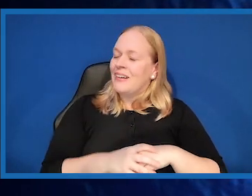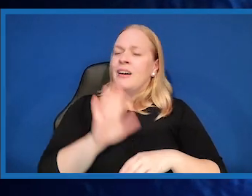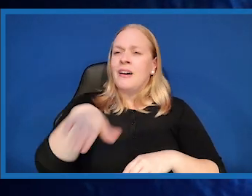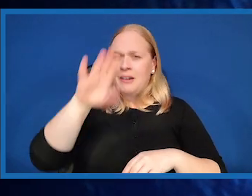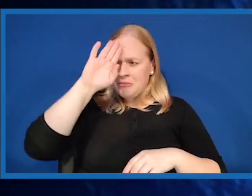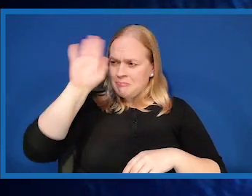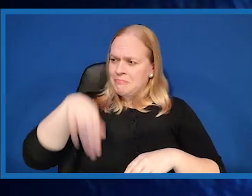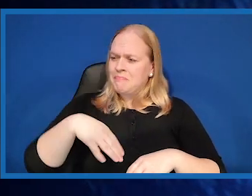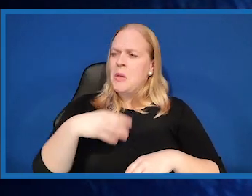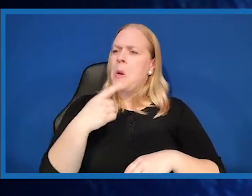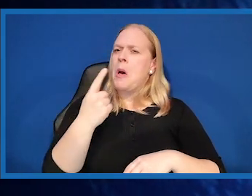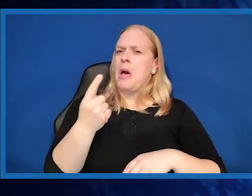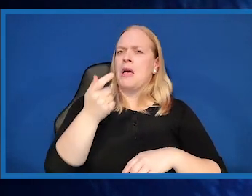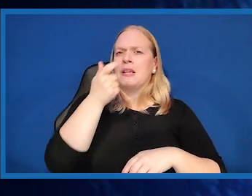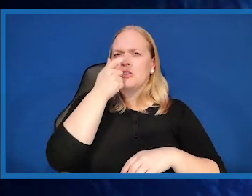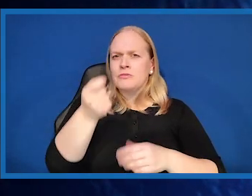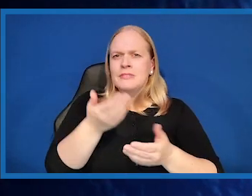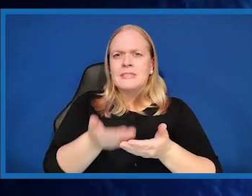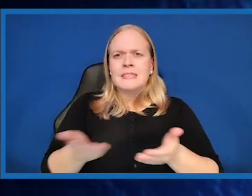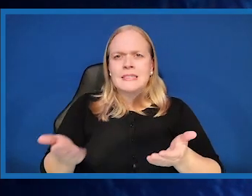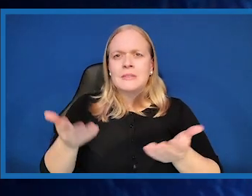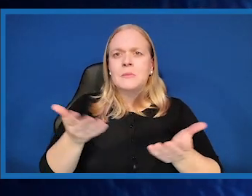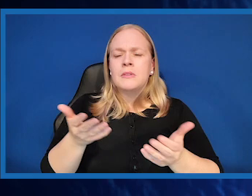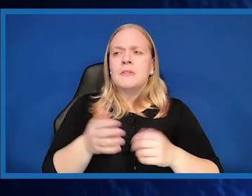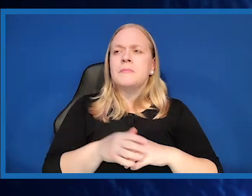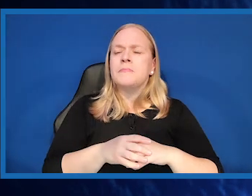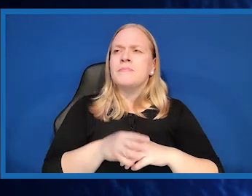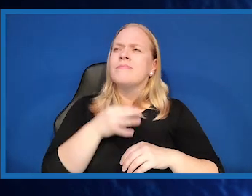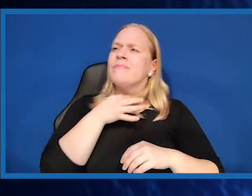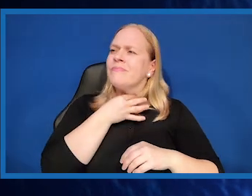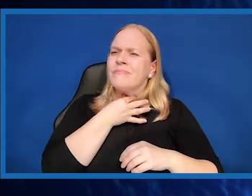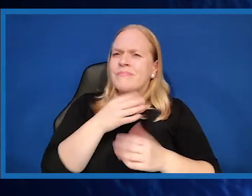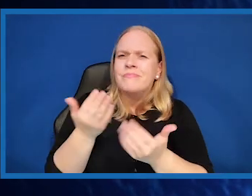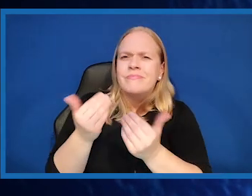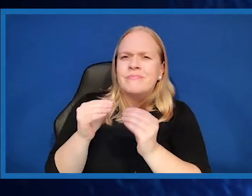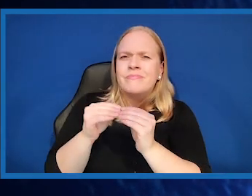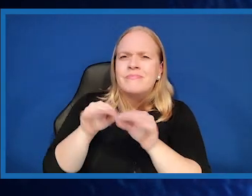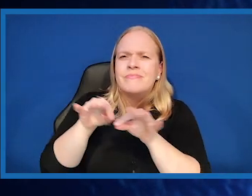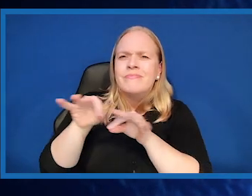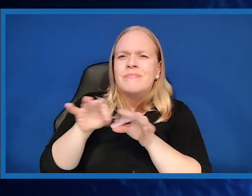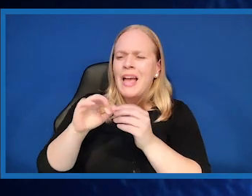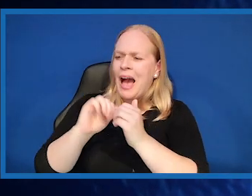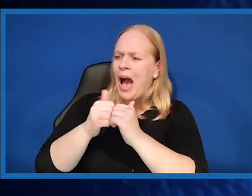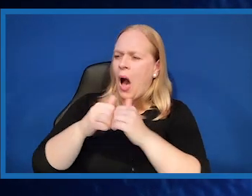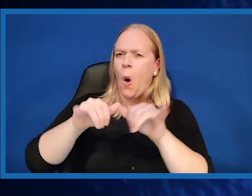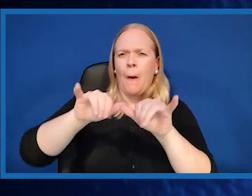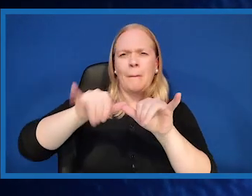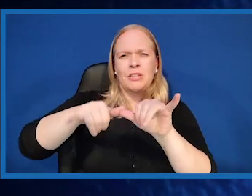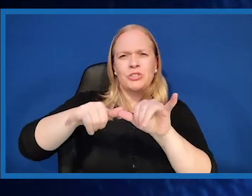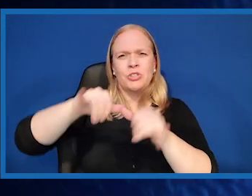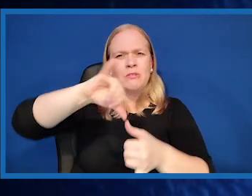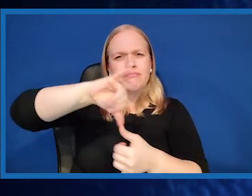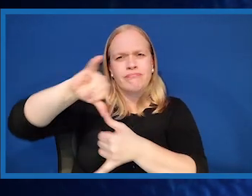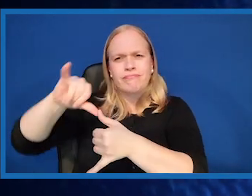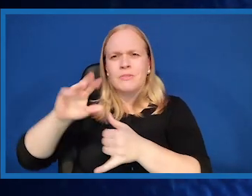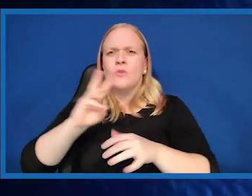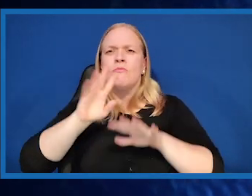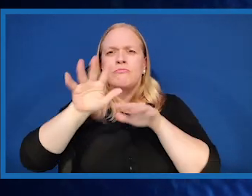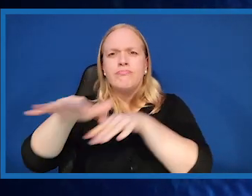REALLY INTERESTING IS, UM, HOW WILL IT ACTUALLY MEASURE SEA LEVEL RISE, AND HOW WILL THAT CONTRIBUTE TO WHAT WE ALREADY KNOW ABOUT